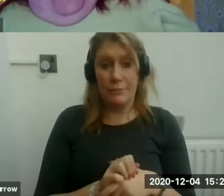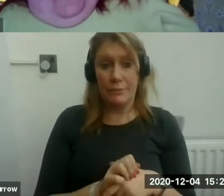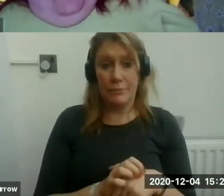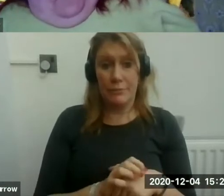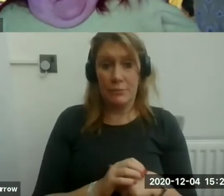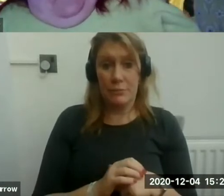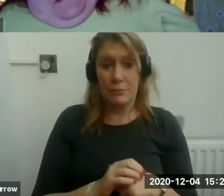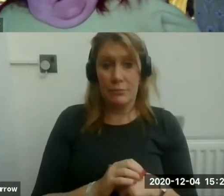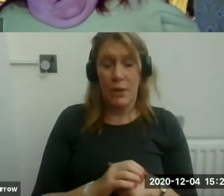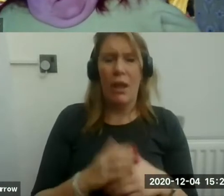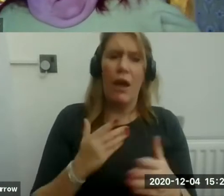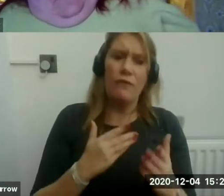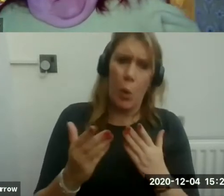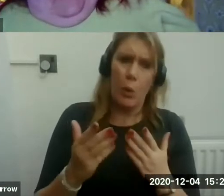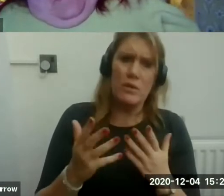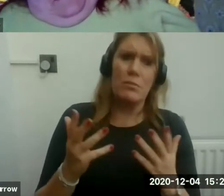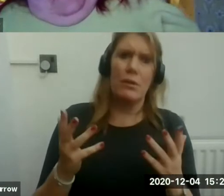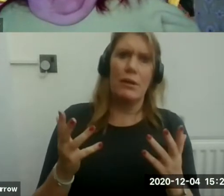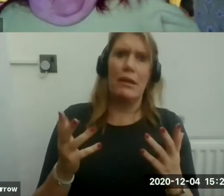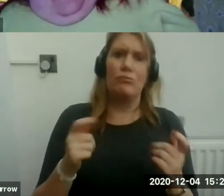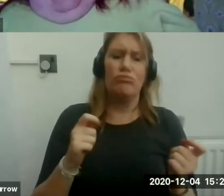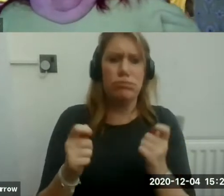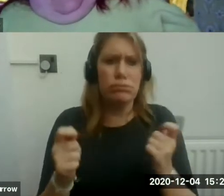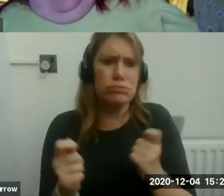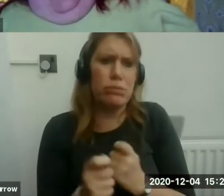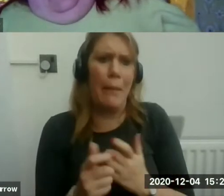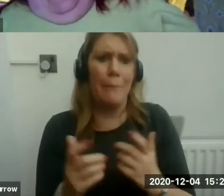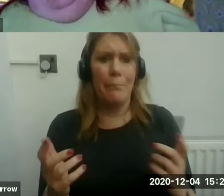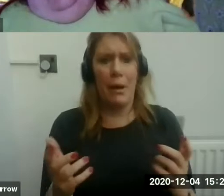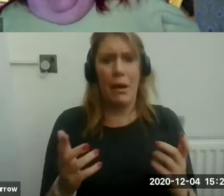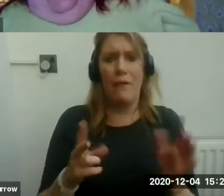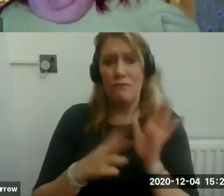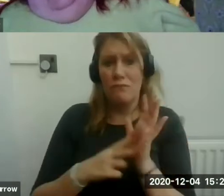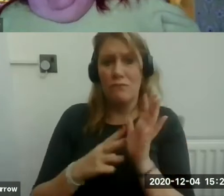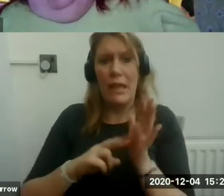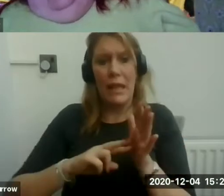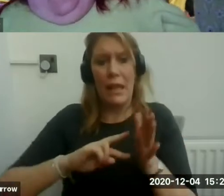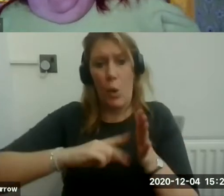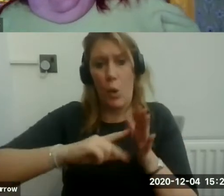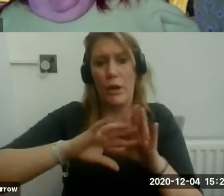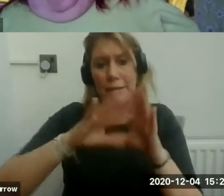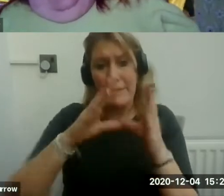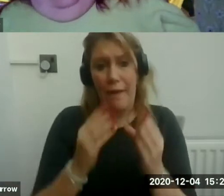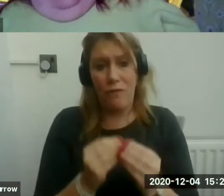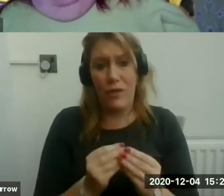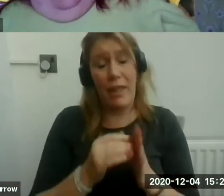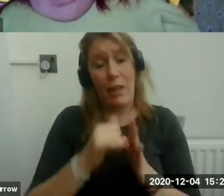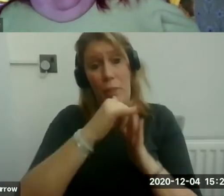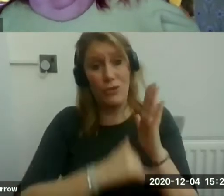from another camera angle so again that made it, because lovely though my PA Jenny